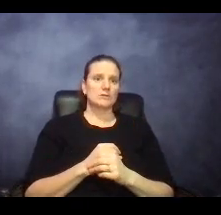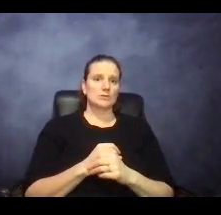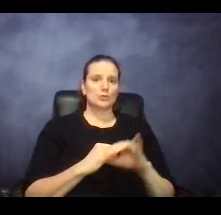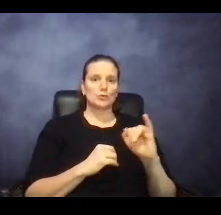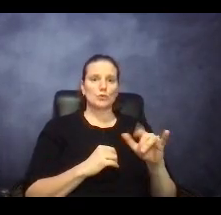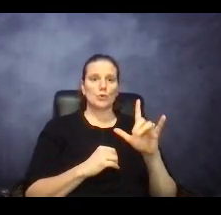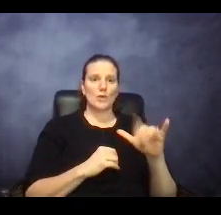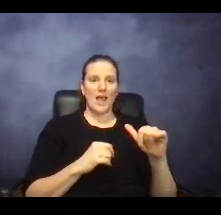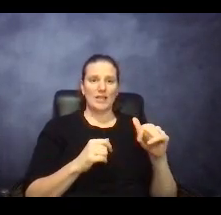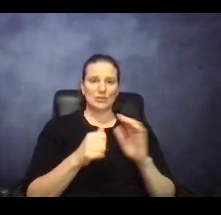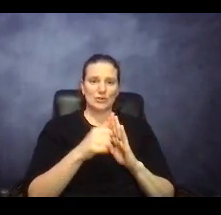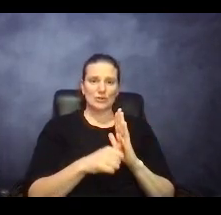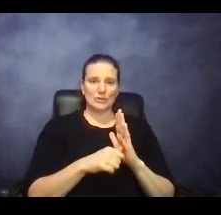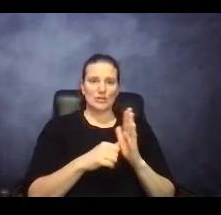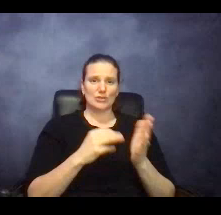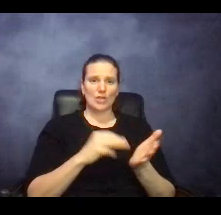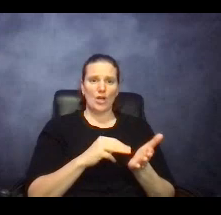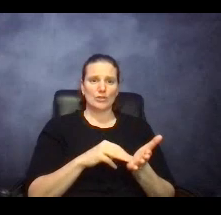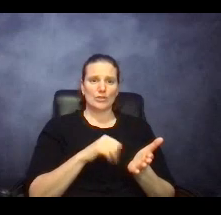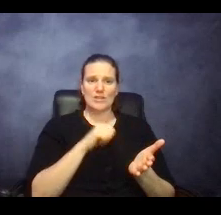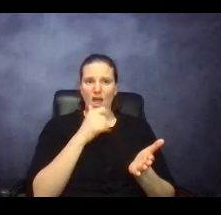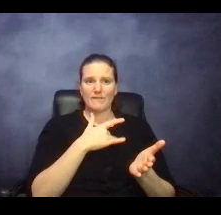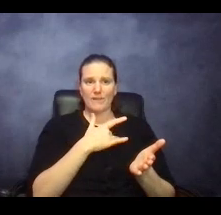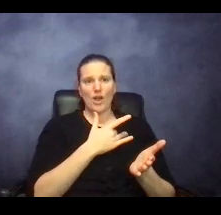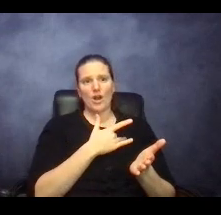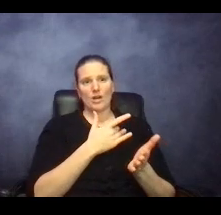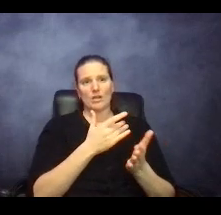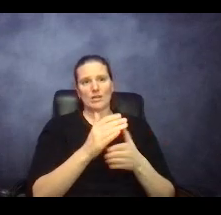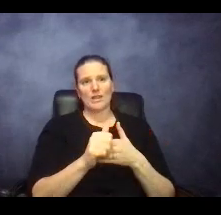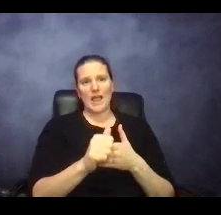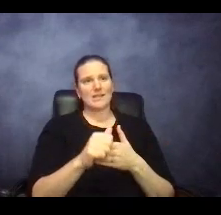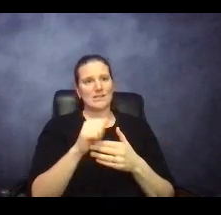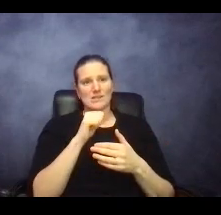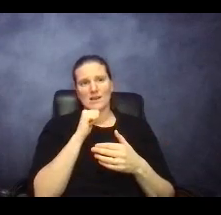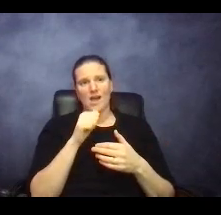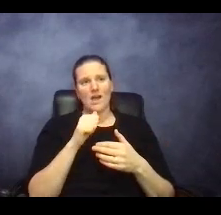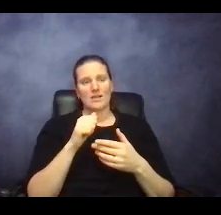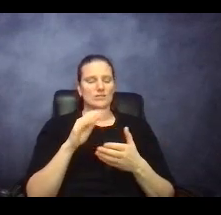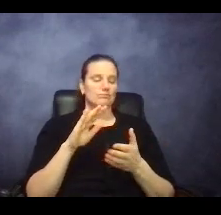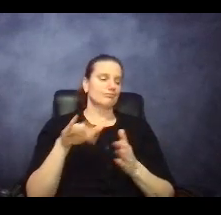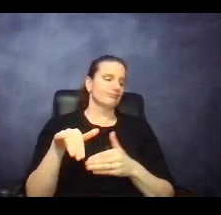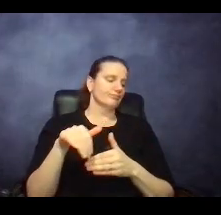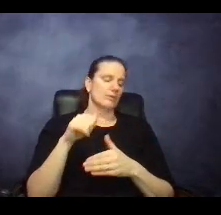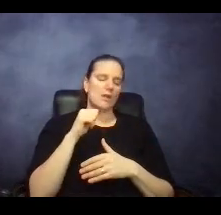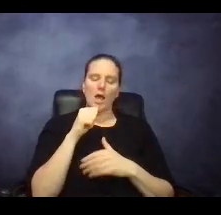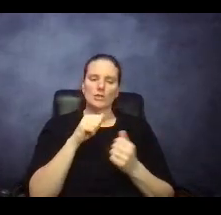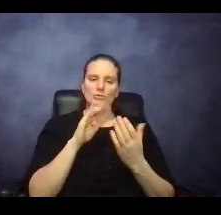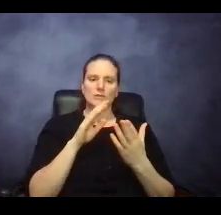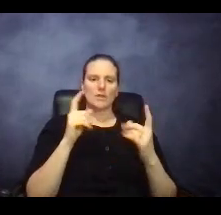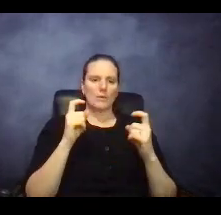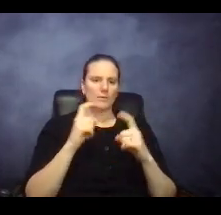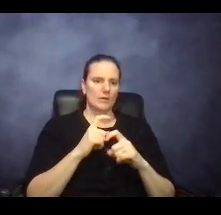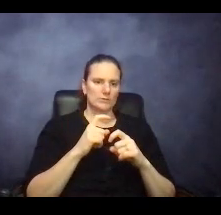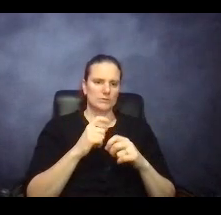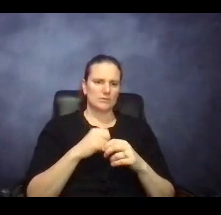and the doctor was not heart led and was dismissive and did not address the complications properly. Oh shoot. I'm so sorry about that.